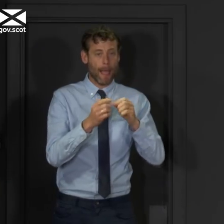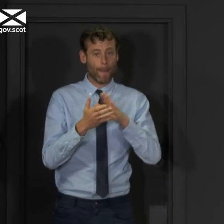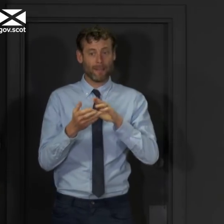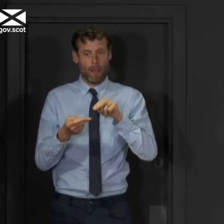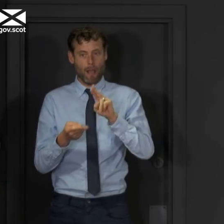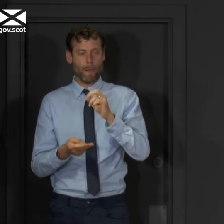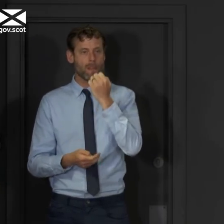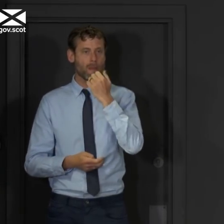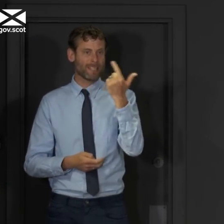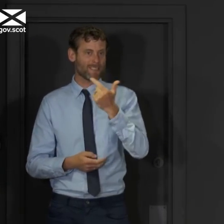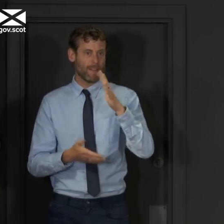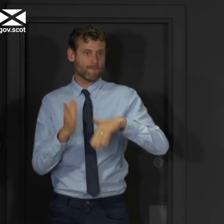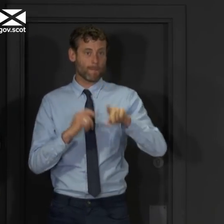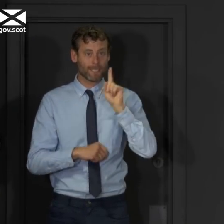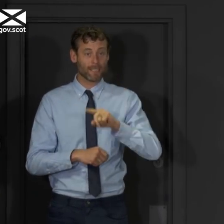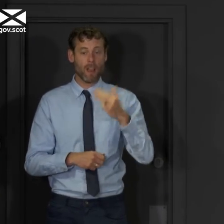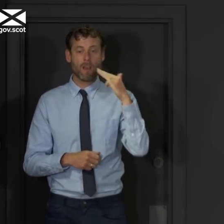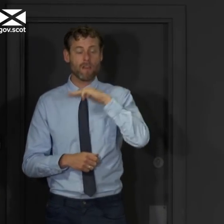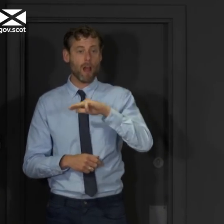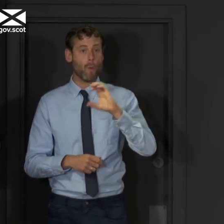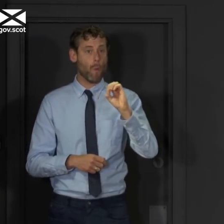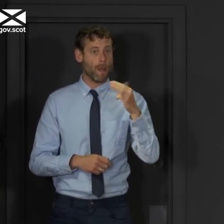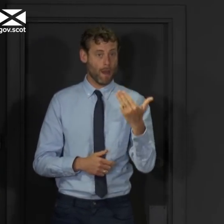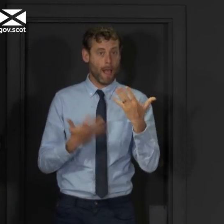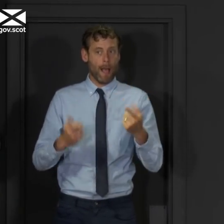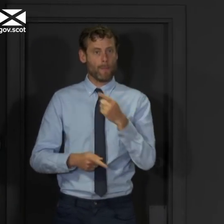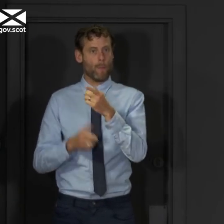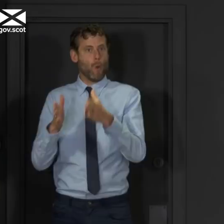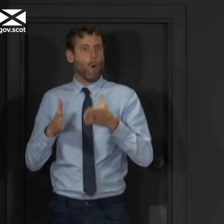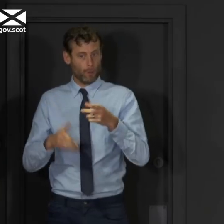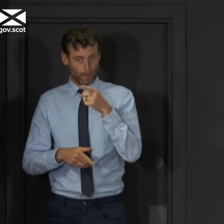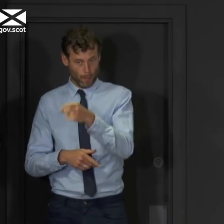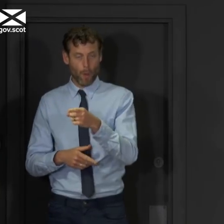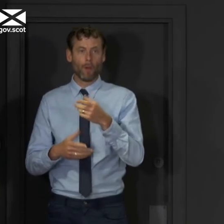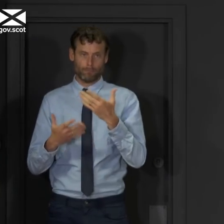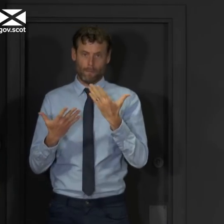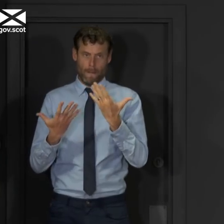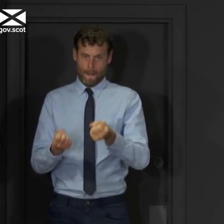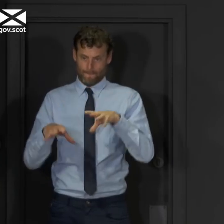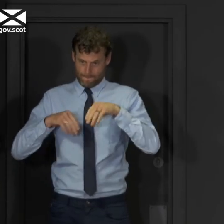A total of 909 patients are in hospital with confirmed or suspected Covid-19. That represents